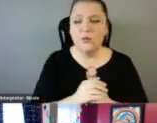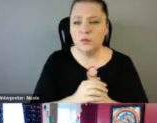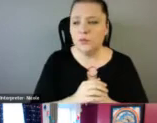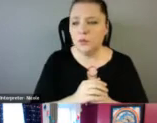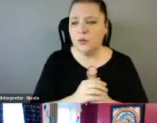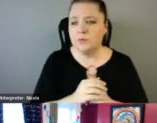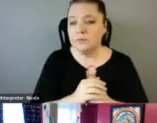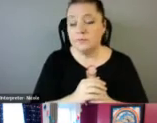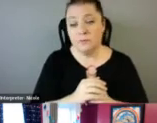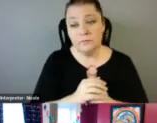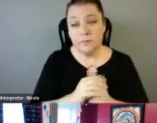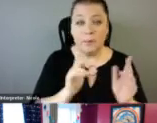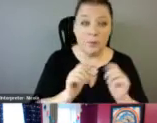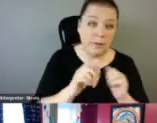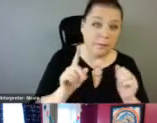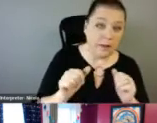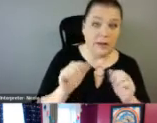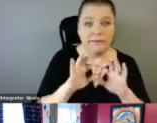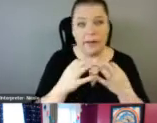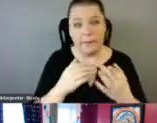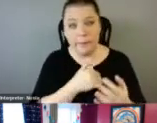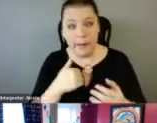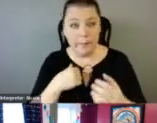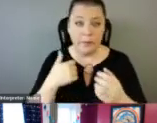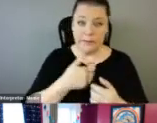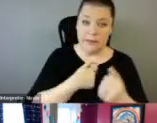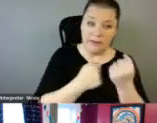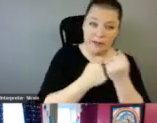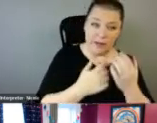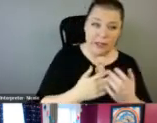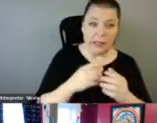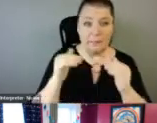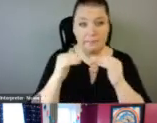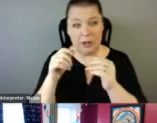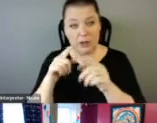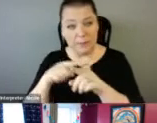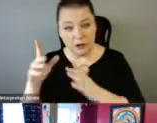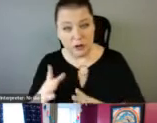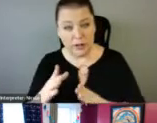People with disabilities, family members, self advocates, peer specialists, welcome social